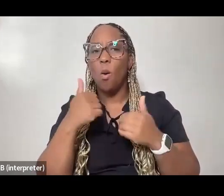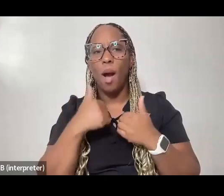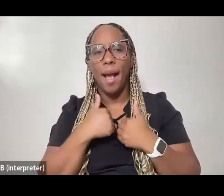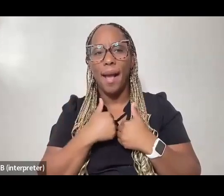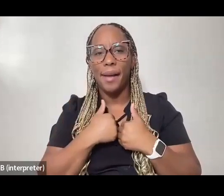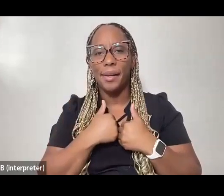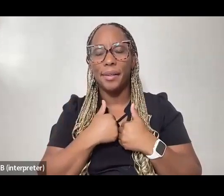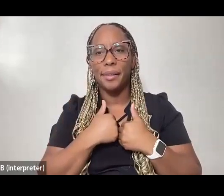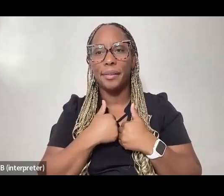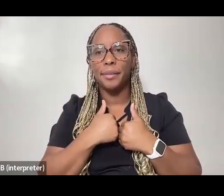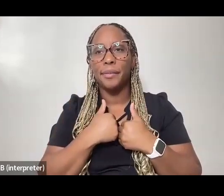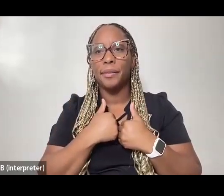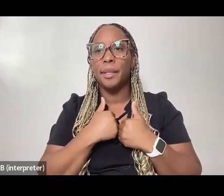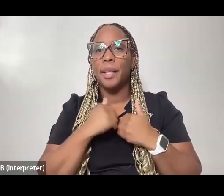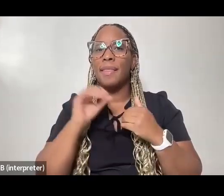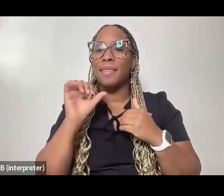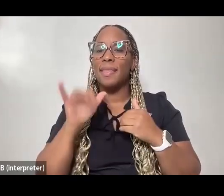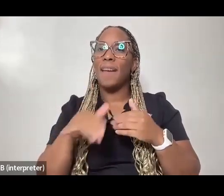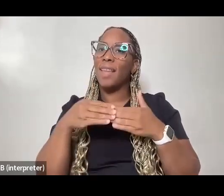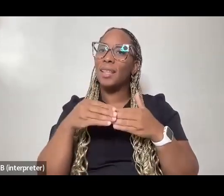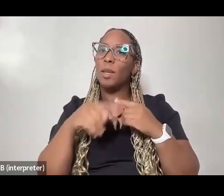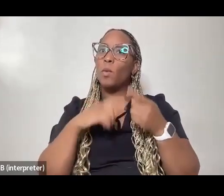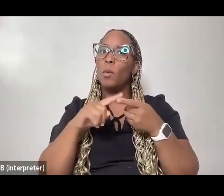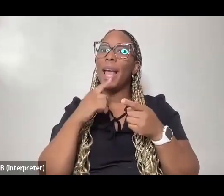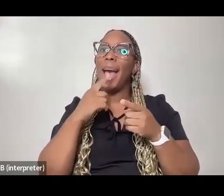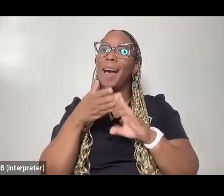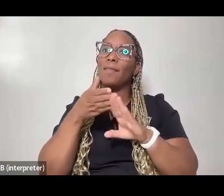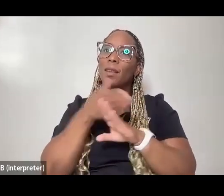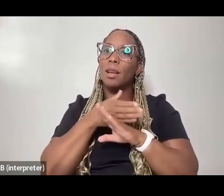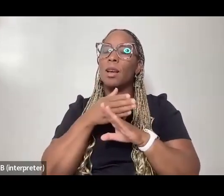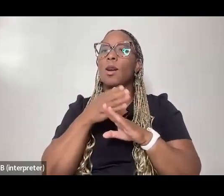we have prerecorded video. So for instance, after today's